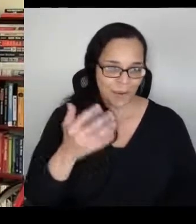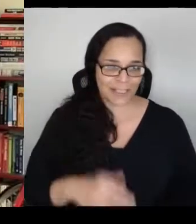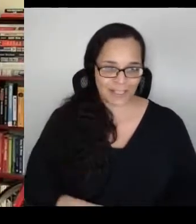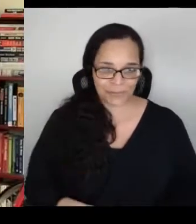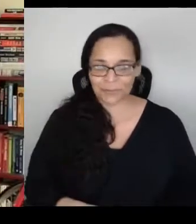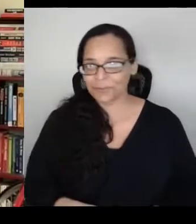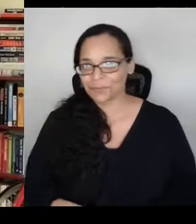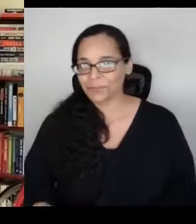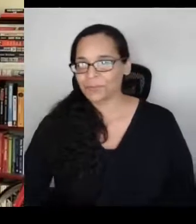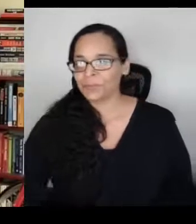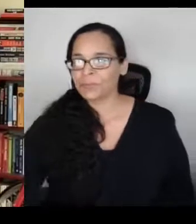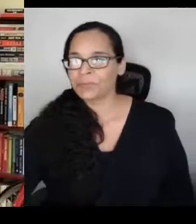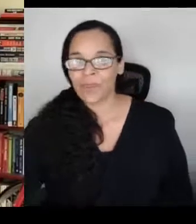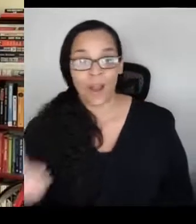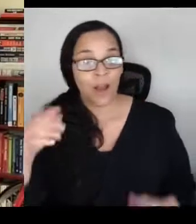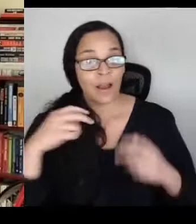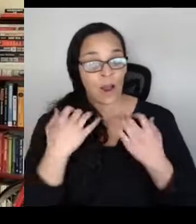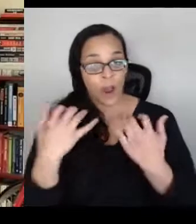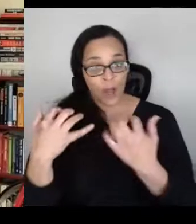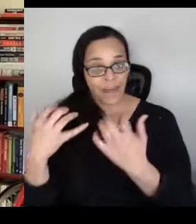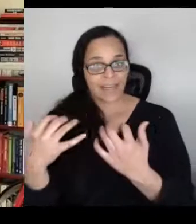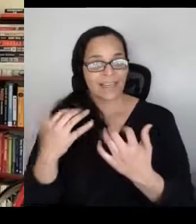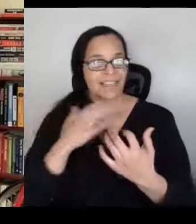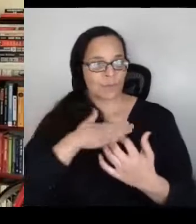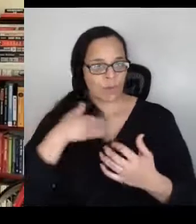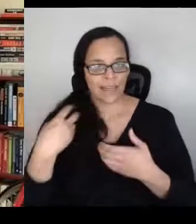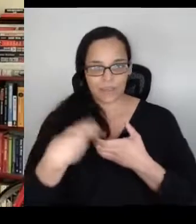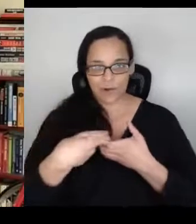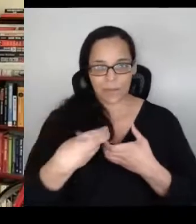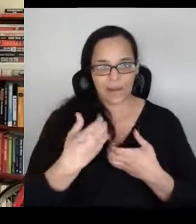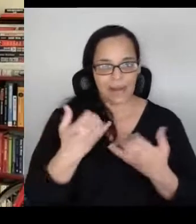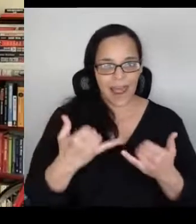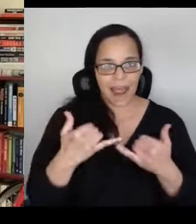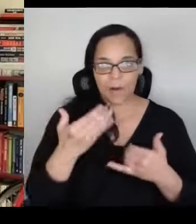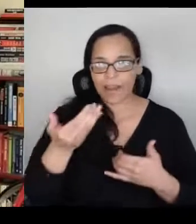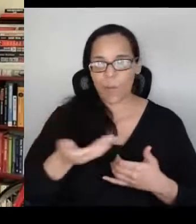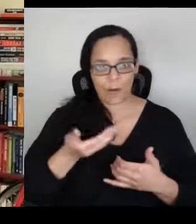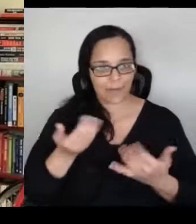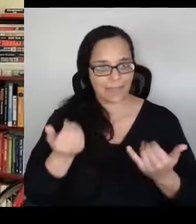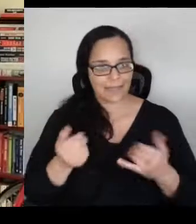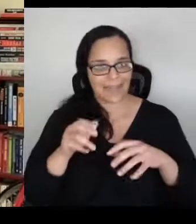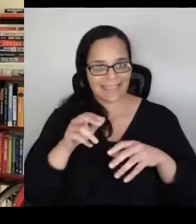Audience, please join me now in welcoming tonight's incredible panel